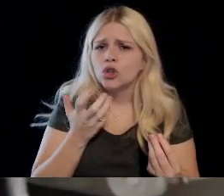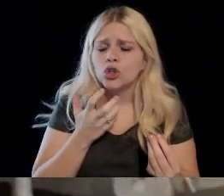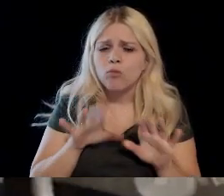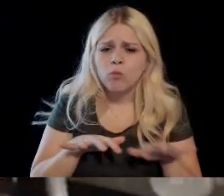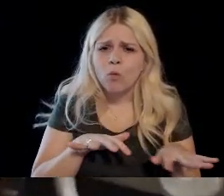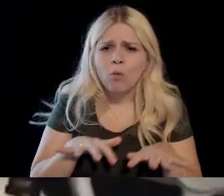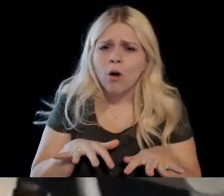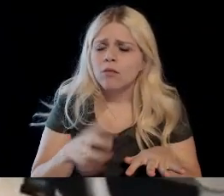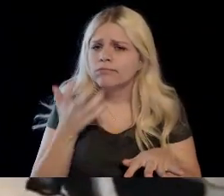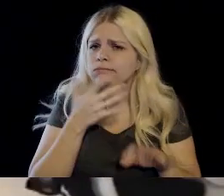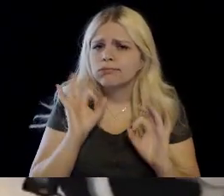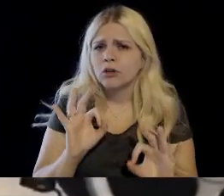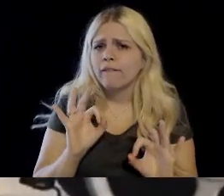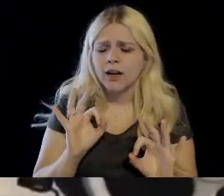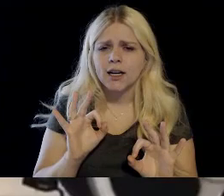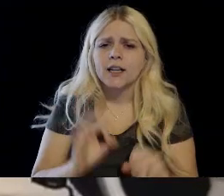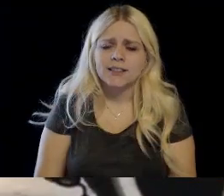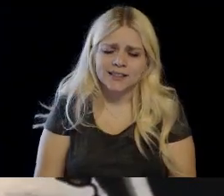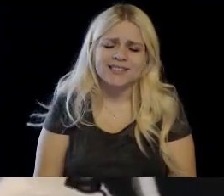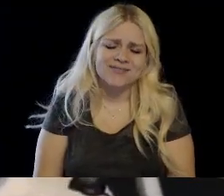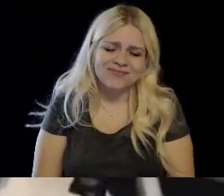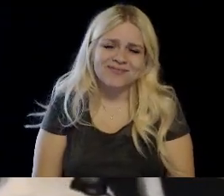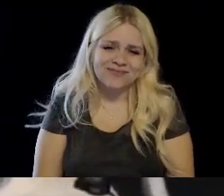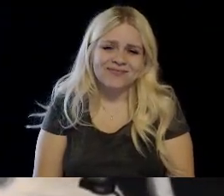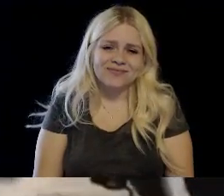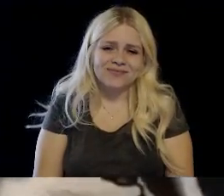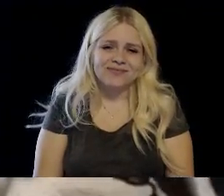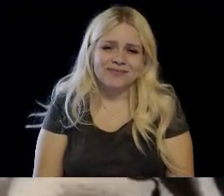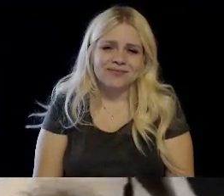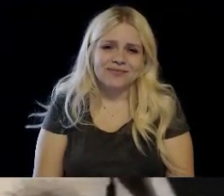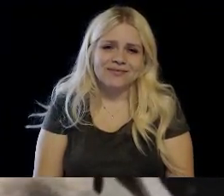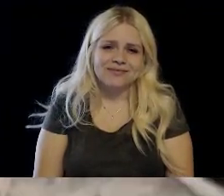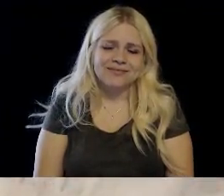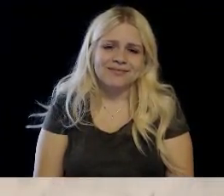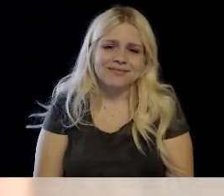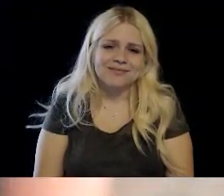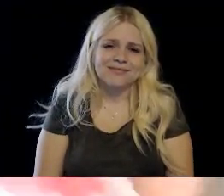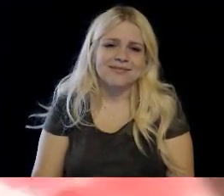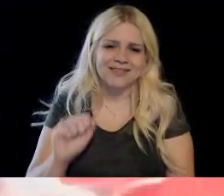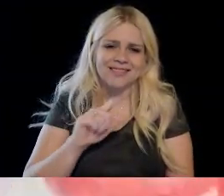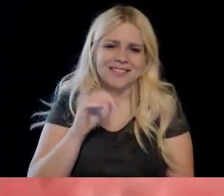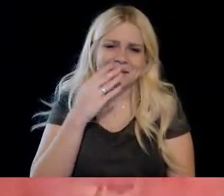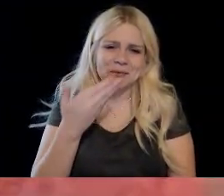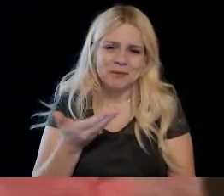Erica: Yeah. Joanne: the pads of their feet. Yeah. Erica: Let's take another look at this. We'll have Ally bring this one over to us. That's